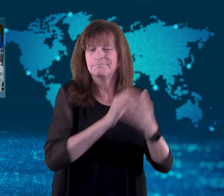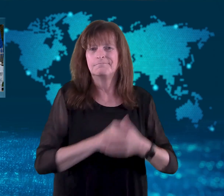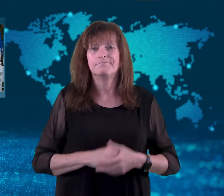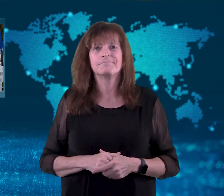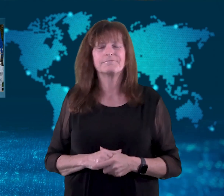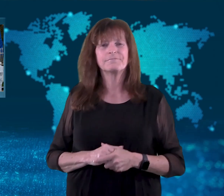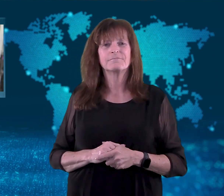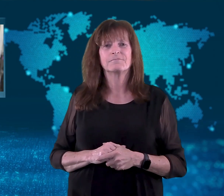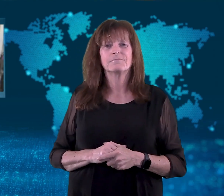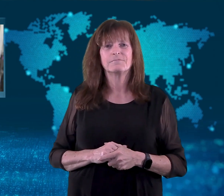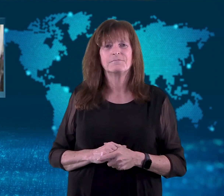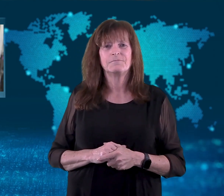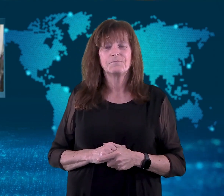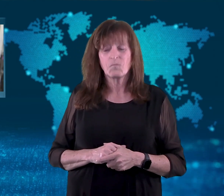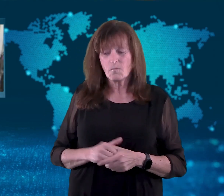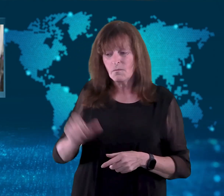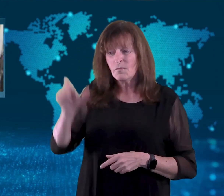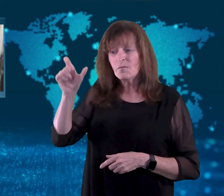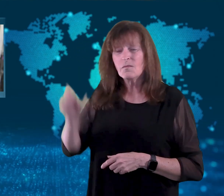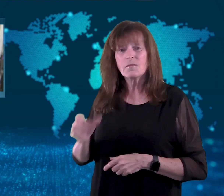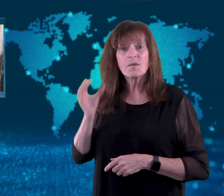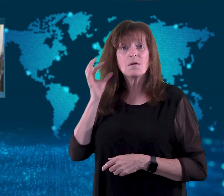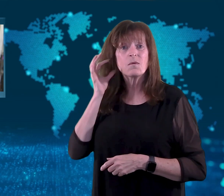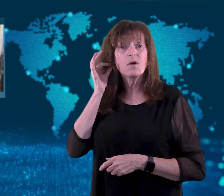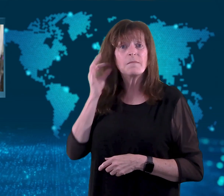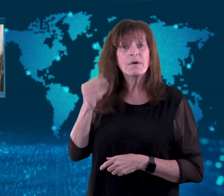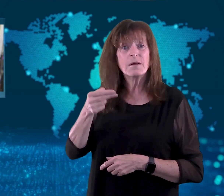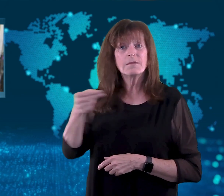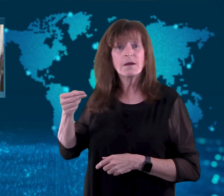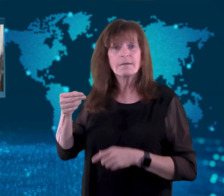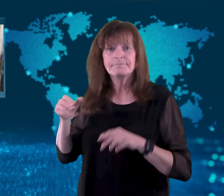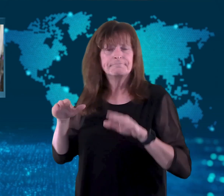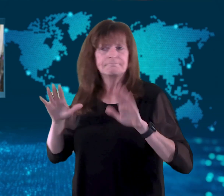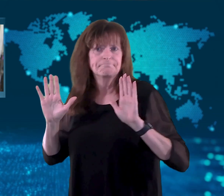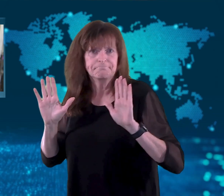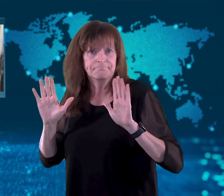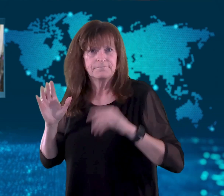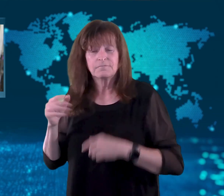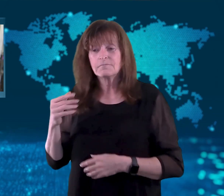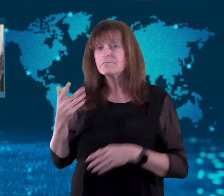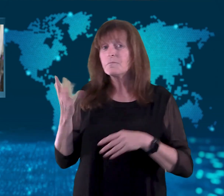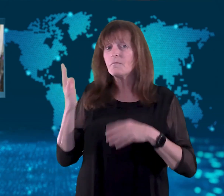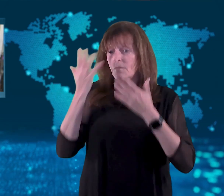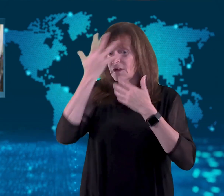The unidentified woman covered her face with the hood of